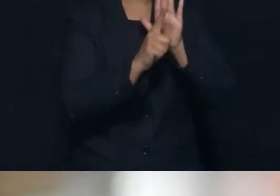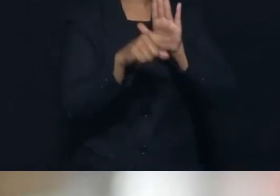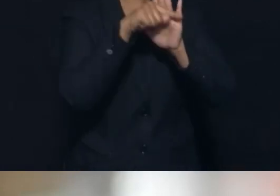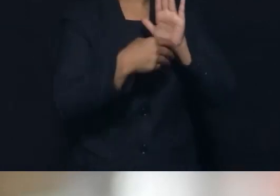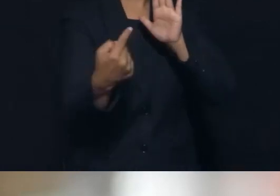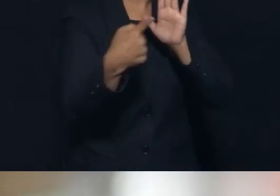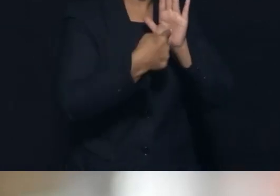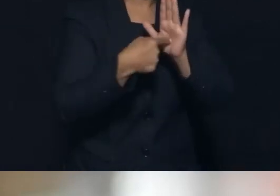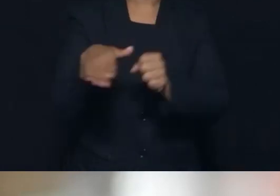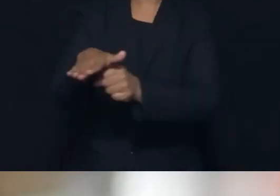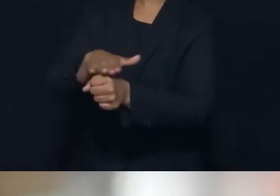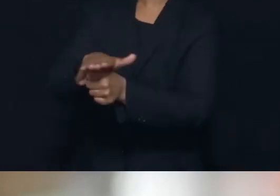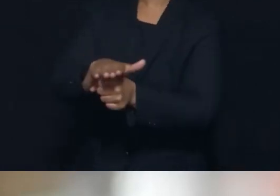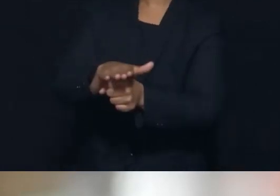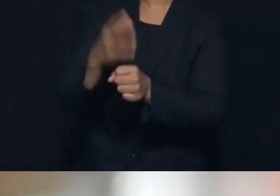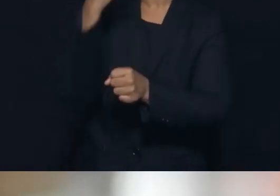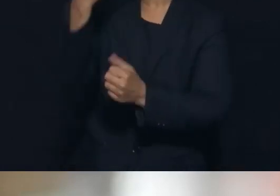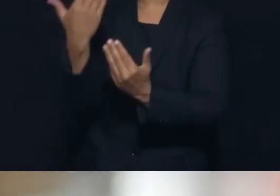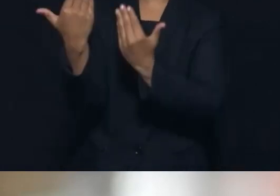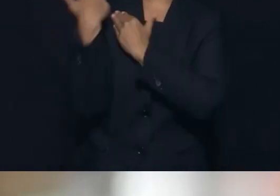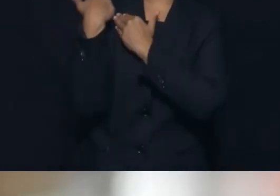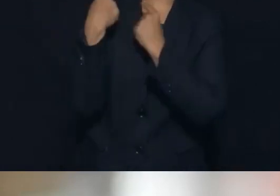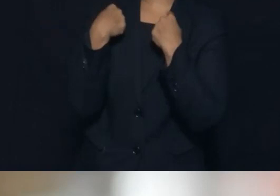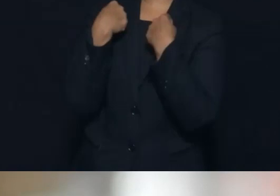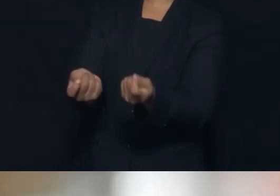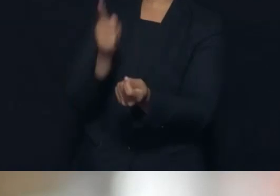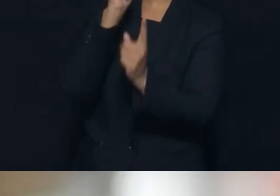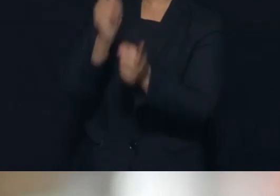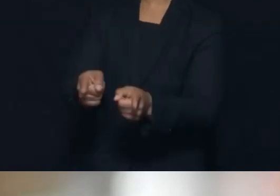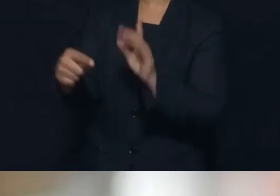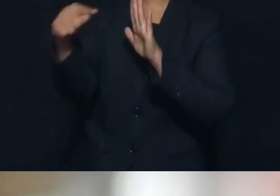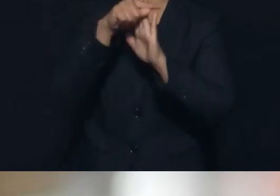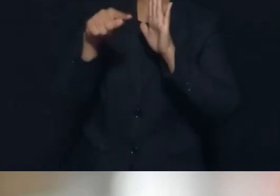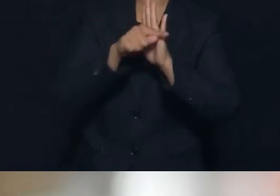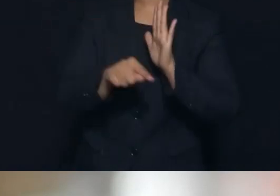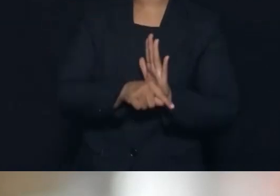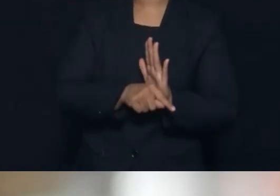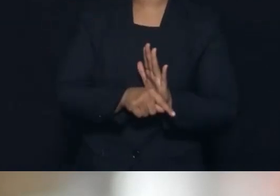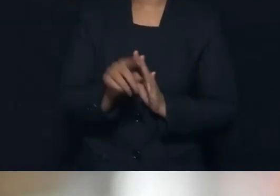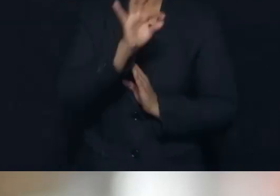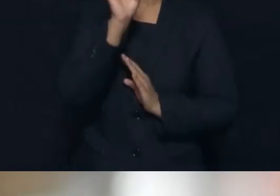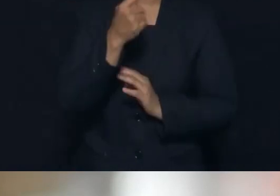We discovered that the knowledge of the unit responsible are very poor on the field of accessibility.